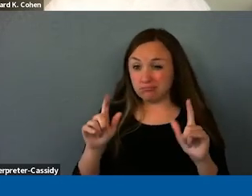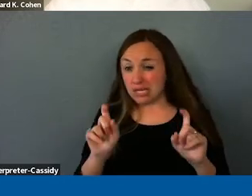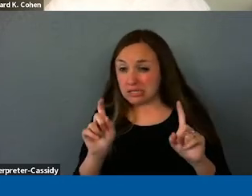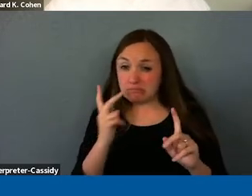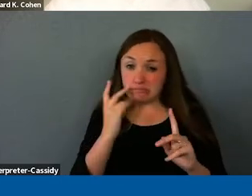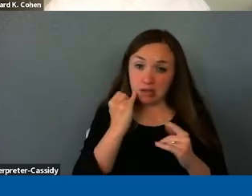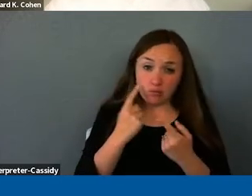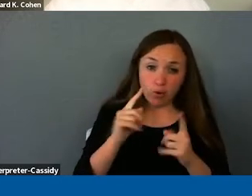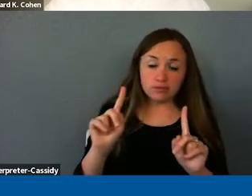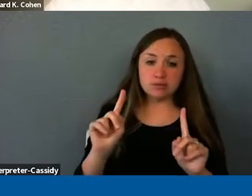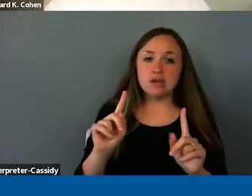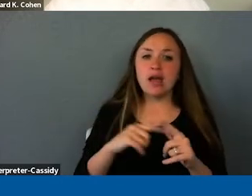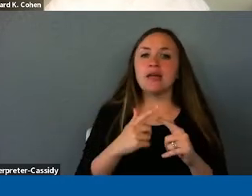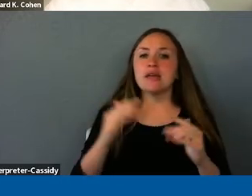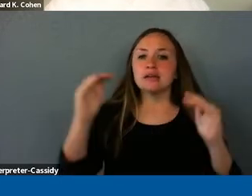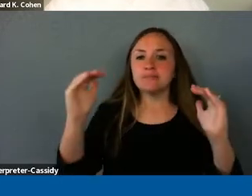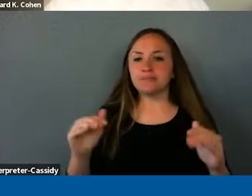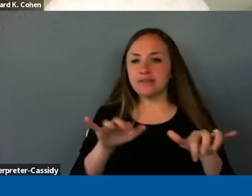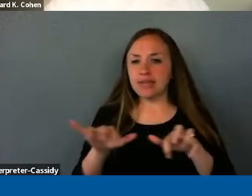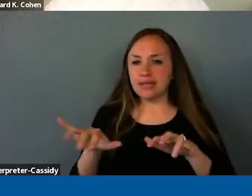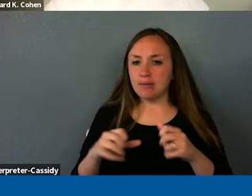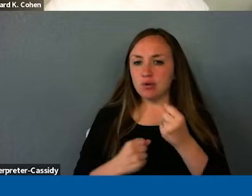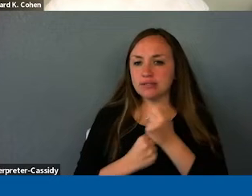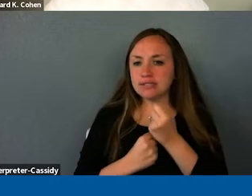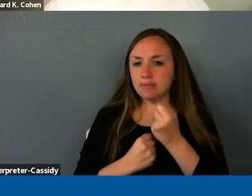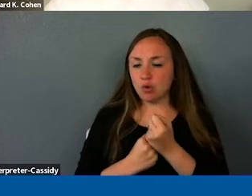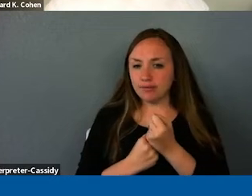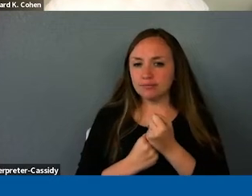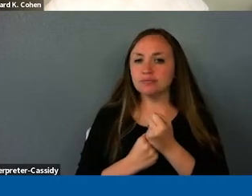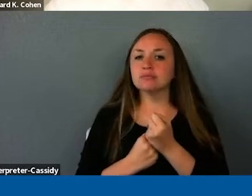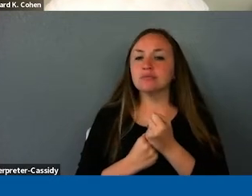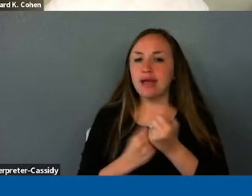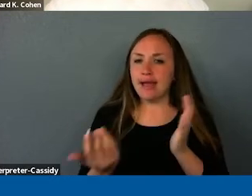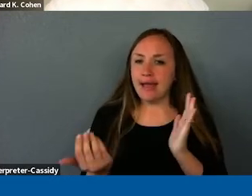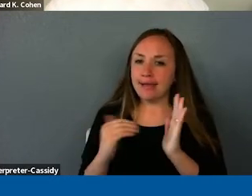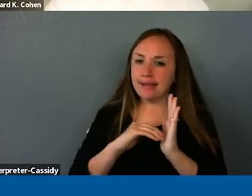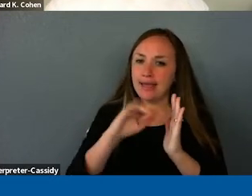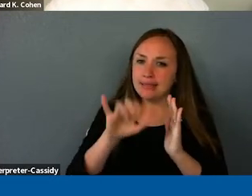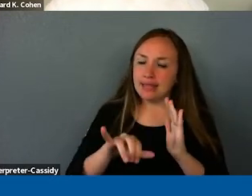Following that is Keyboard Support that is implemented in this specific example. And again, this breaks down all the expected keys